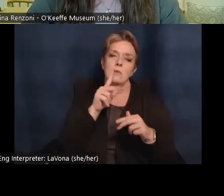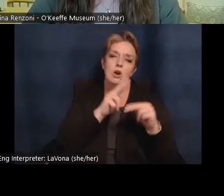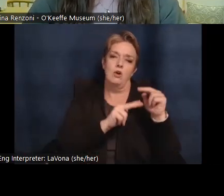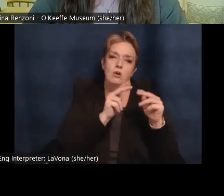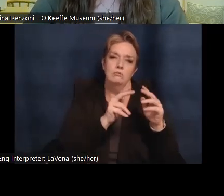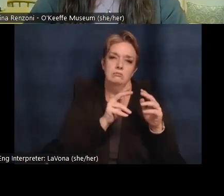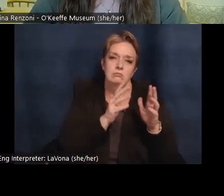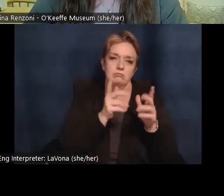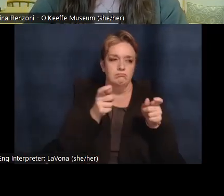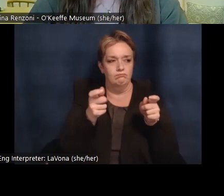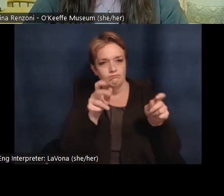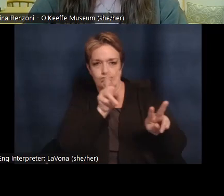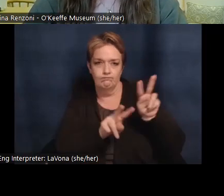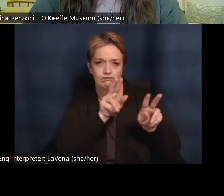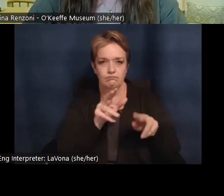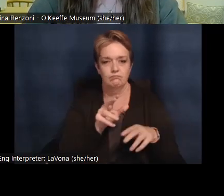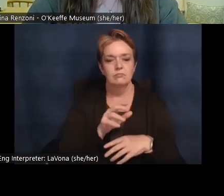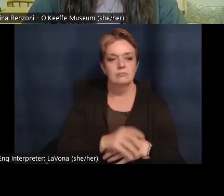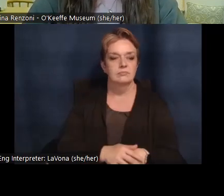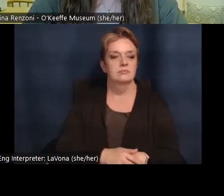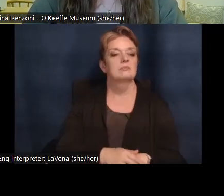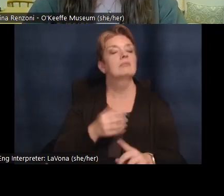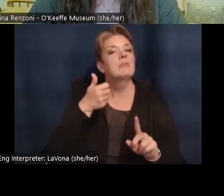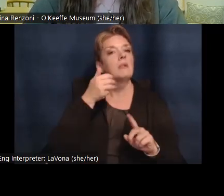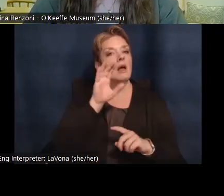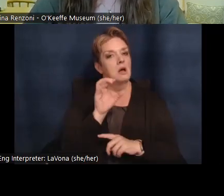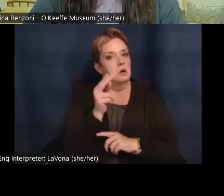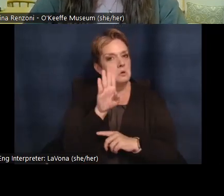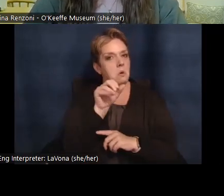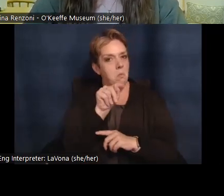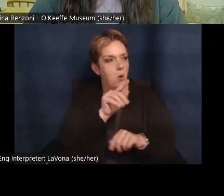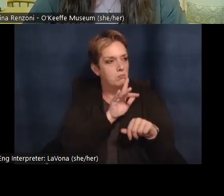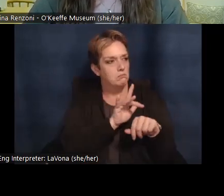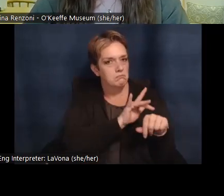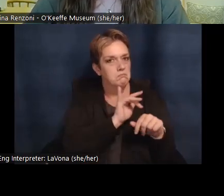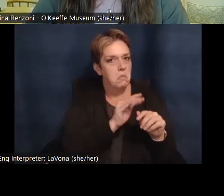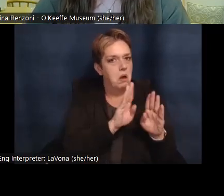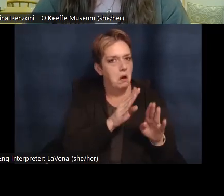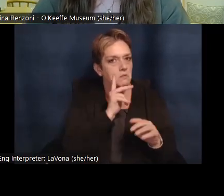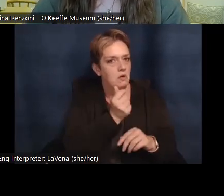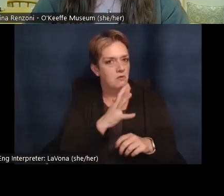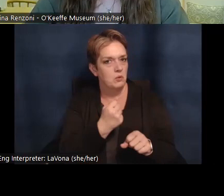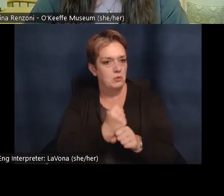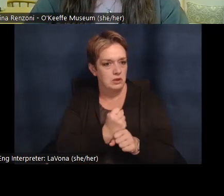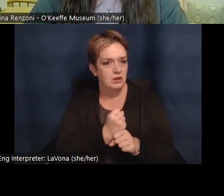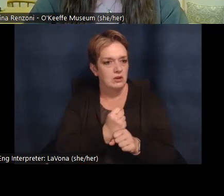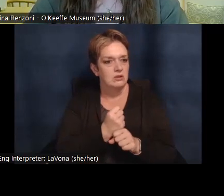at the Ghost Ranch House with O’Keeffe for a few years, helping to manage the house.